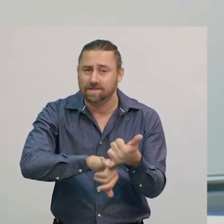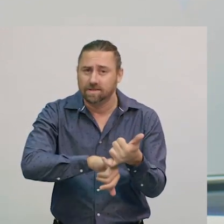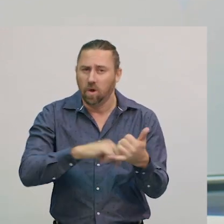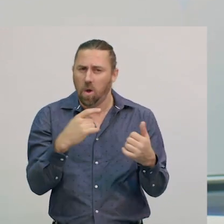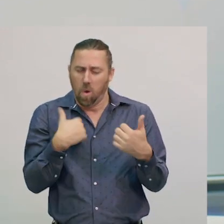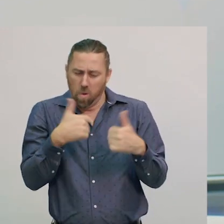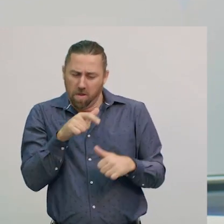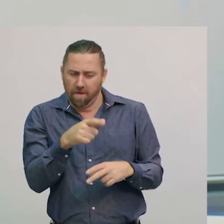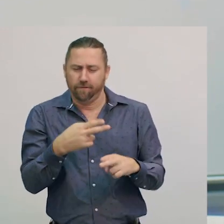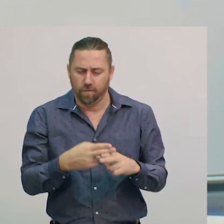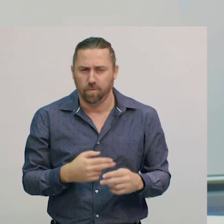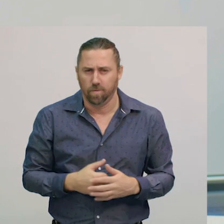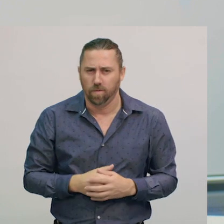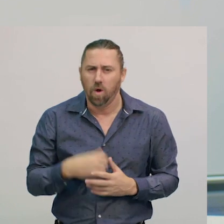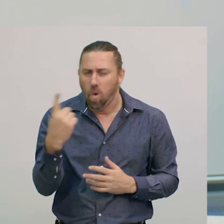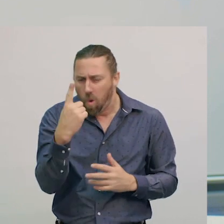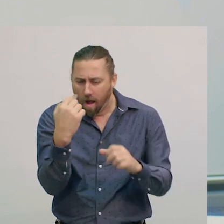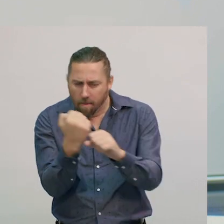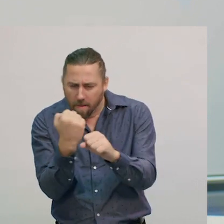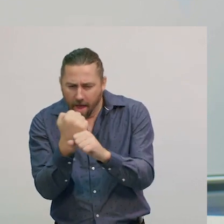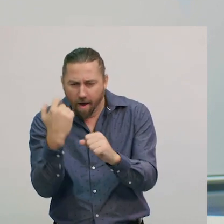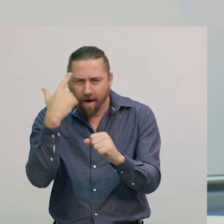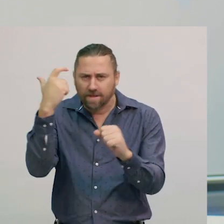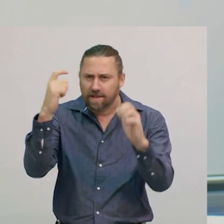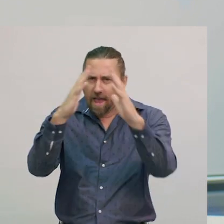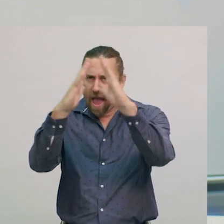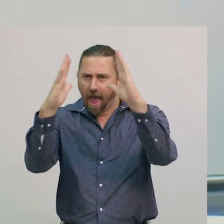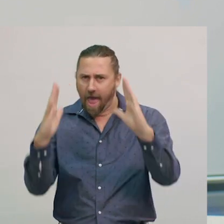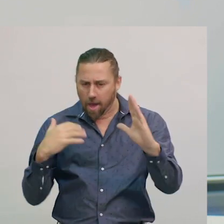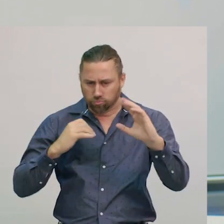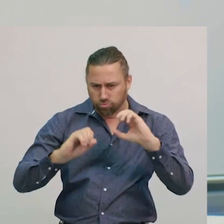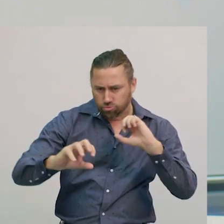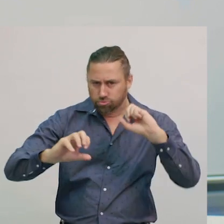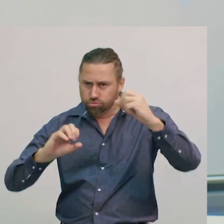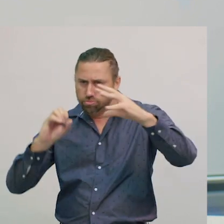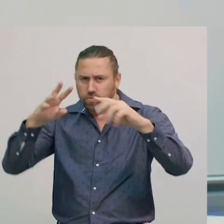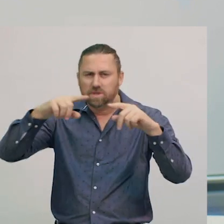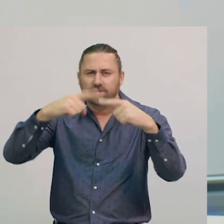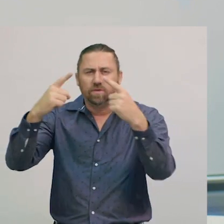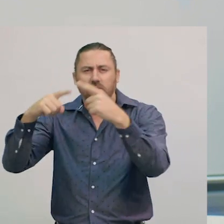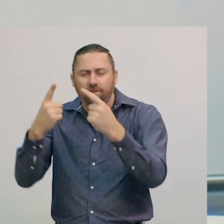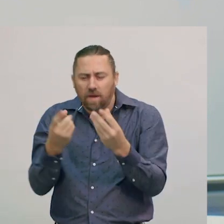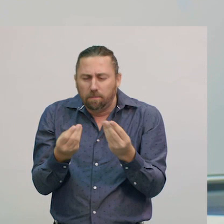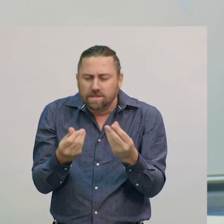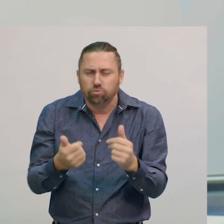And we've learnt that designers choose different materials, for different parts of a house, because of their properties.